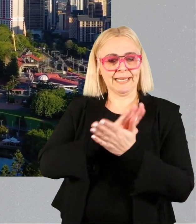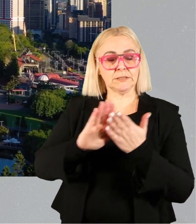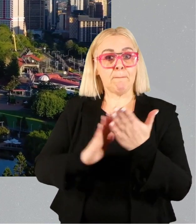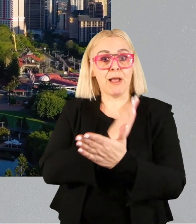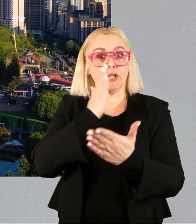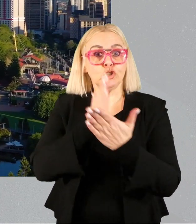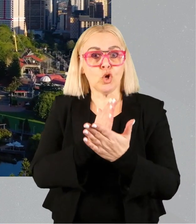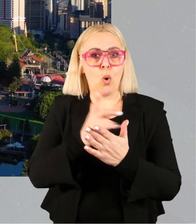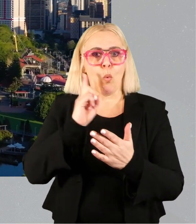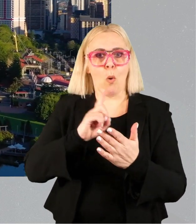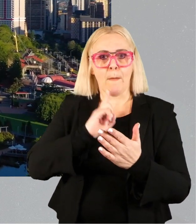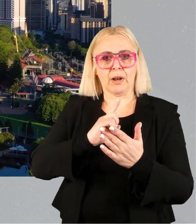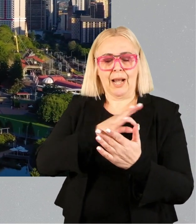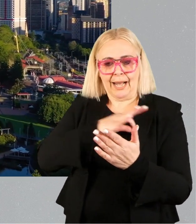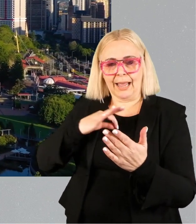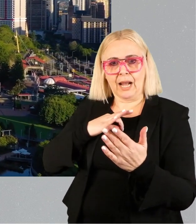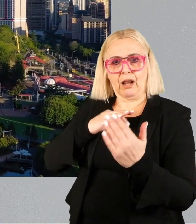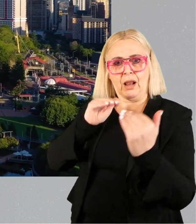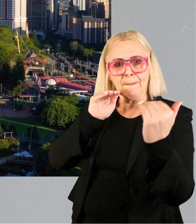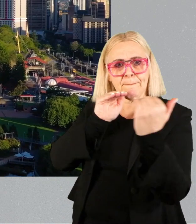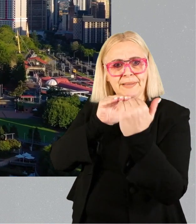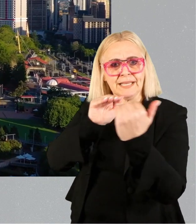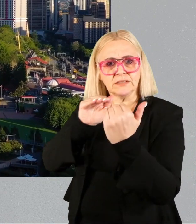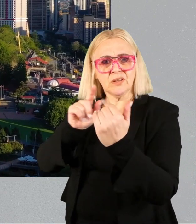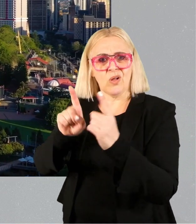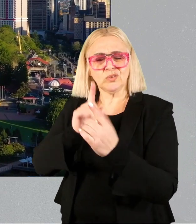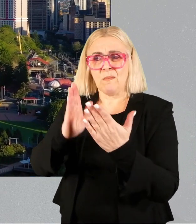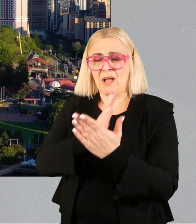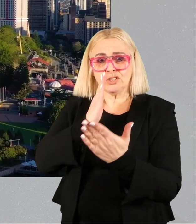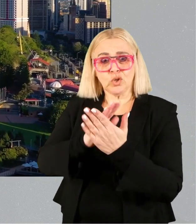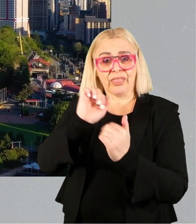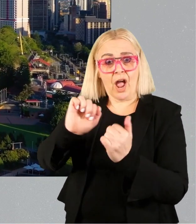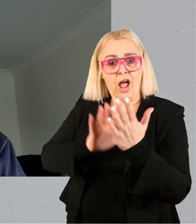are the clinical needs met for mum, but also the cultural needs.